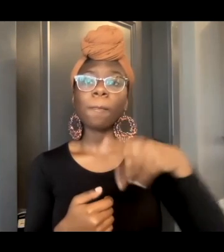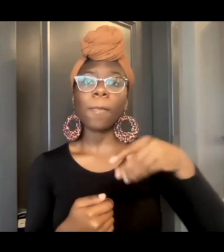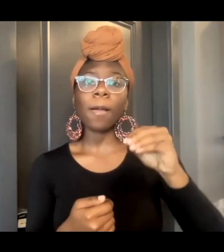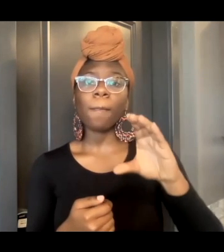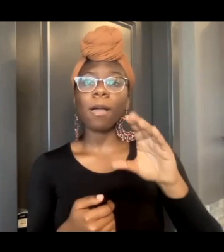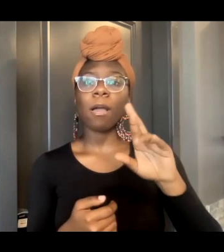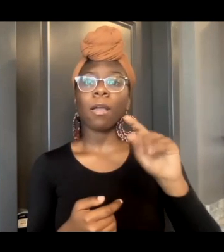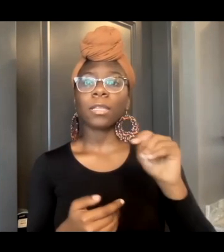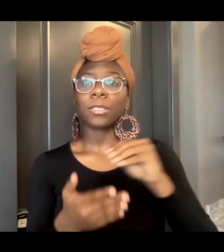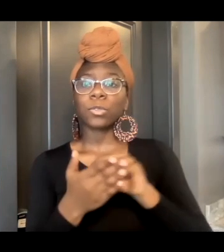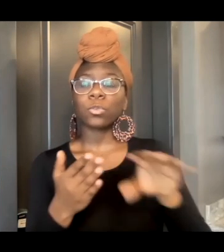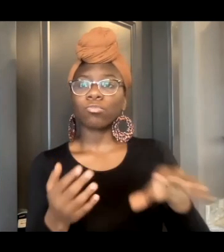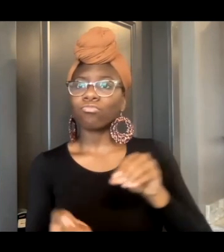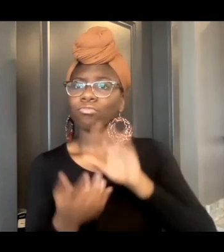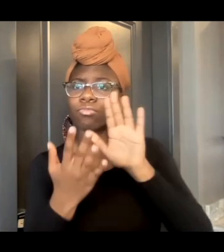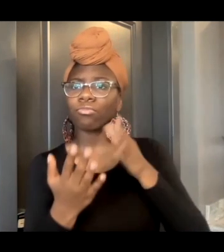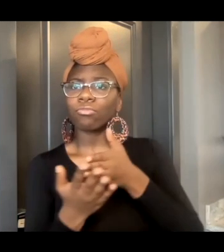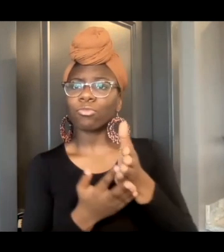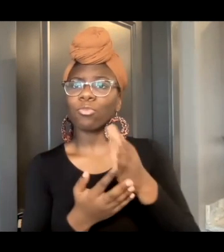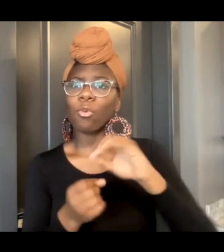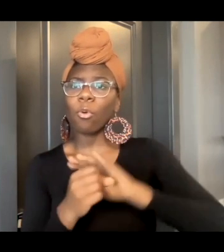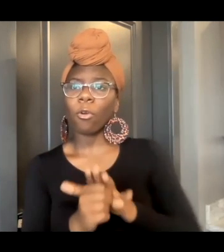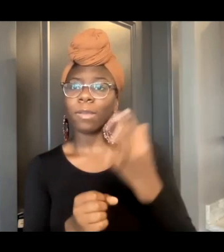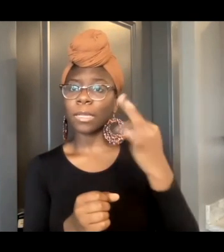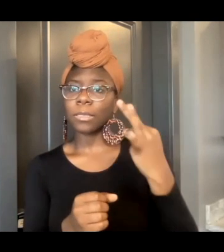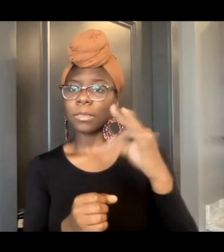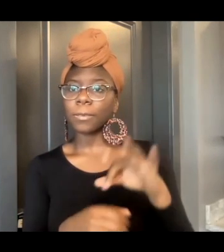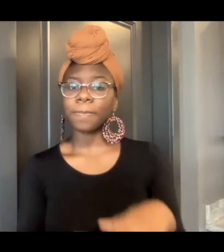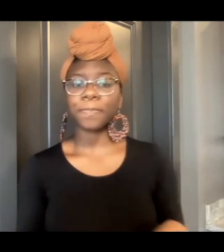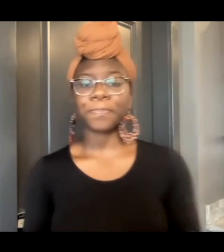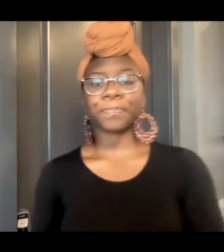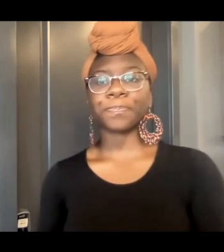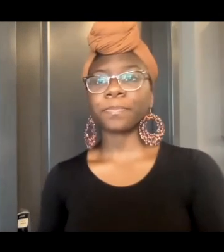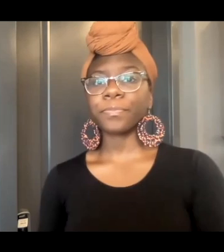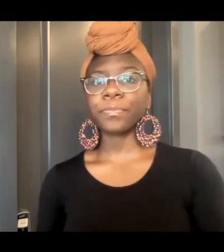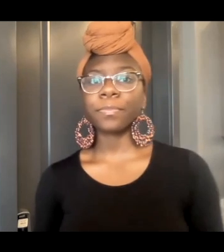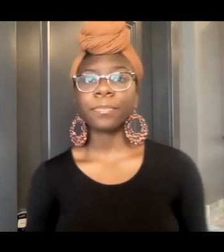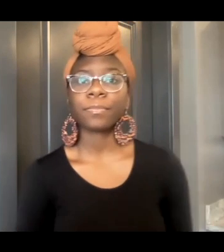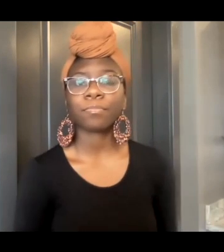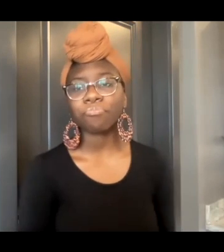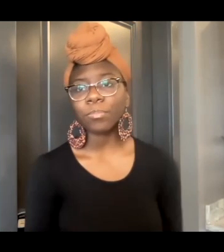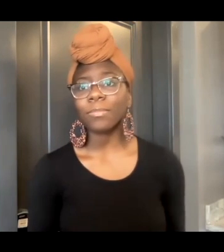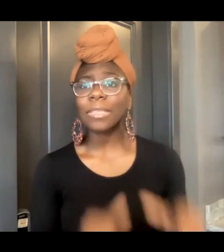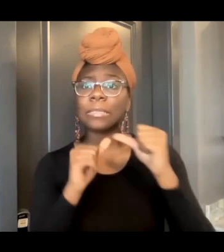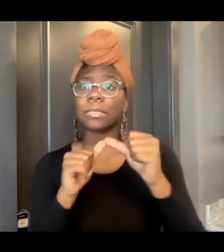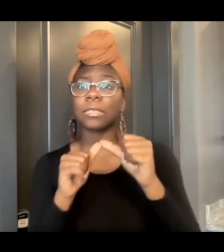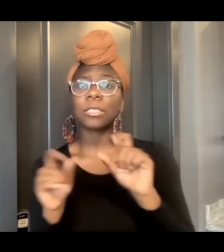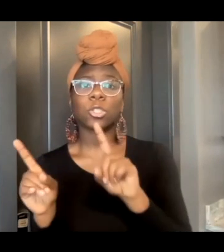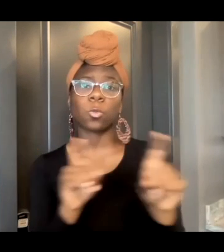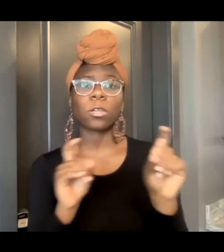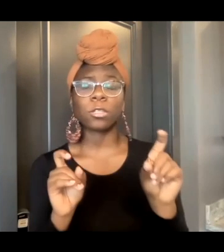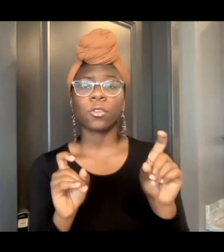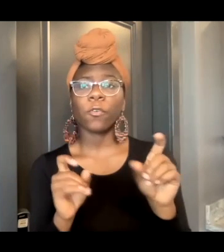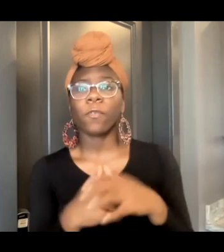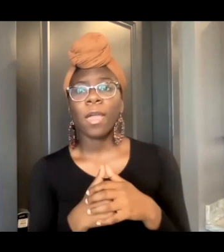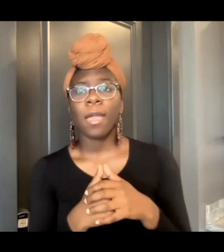3) What are the challenges BIPOC students faced during COVID-19?